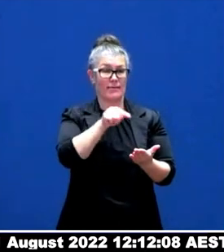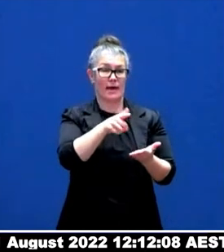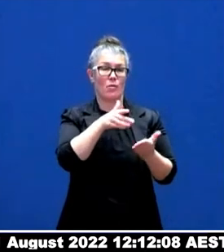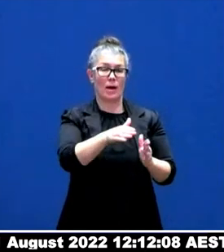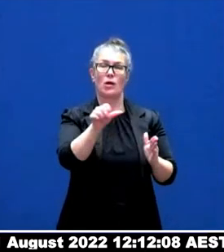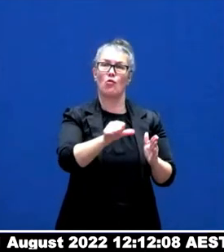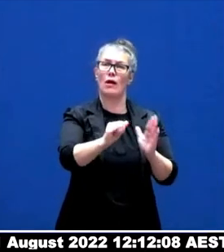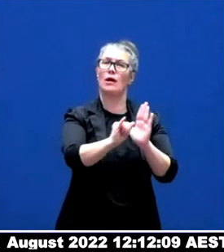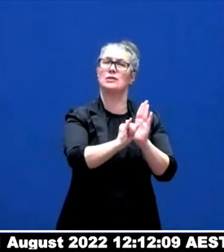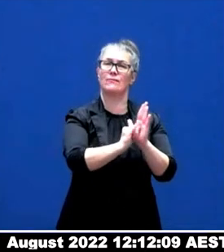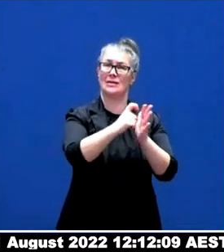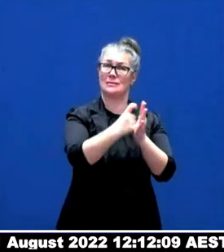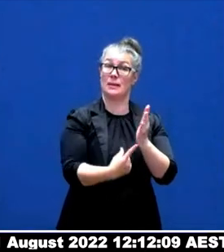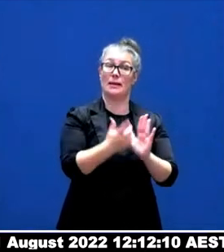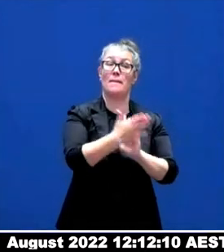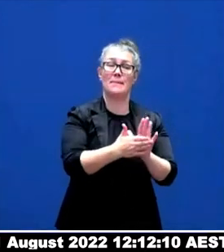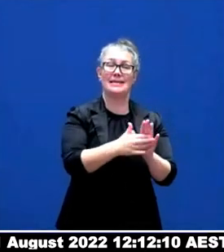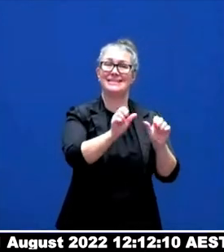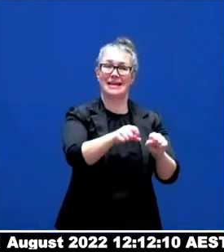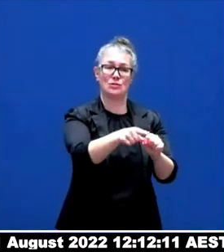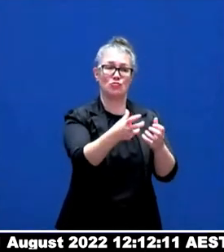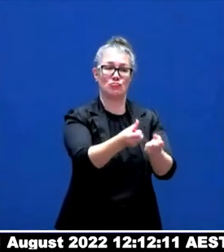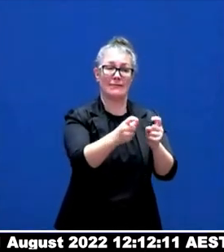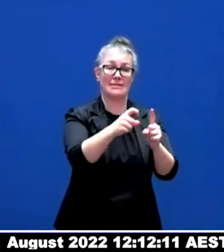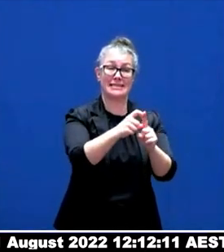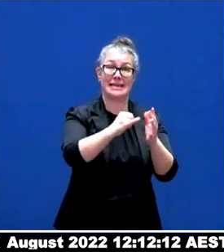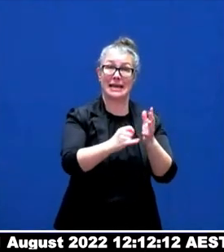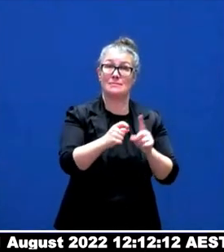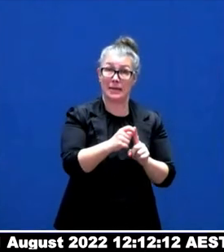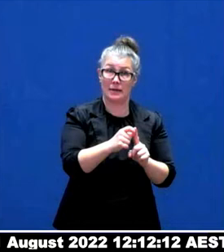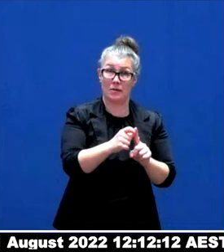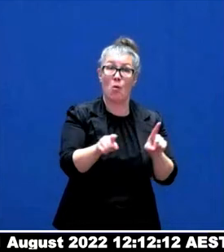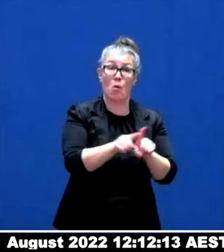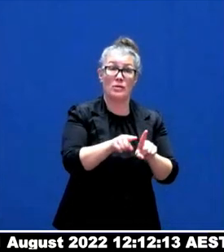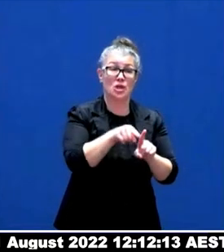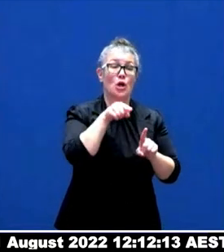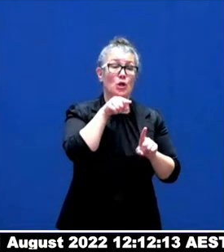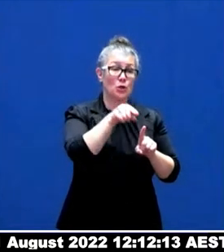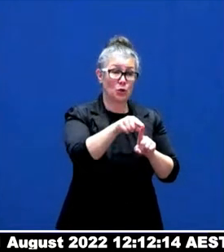disability, being on the DSP and being on the person who's the household head on the